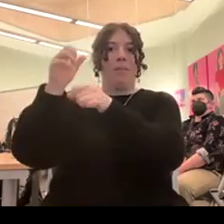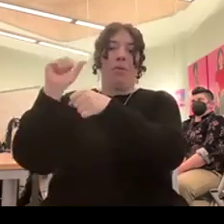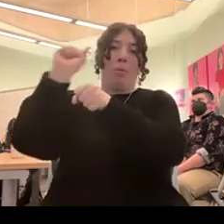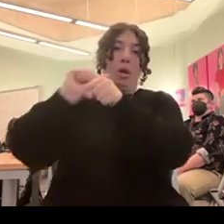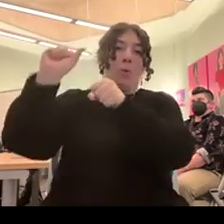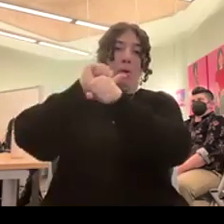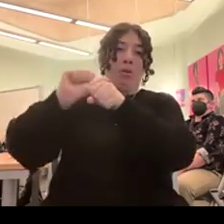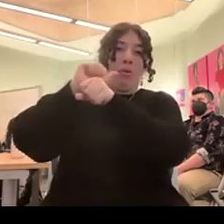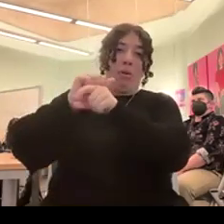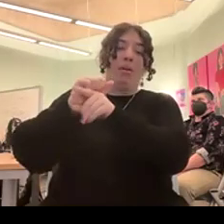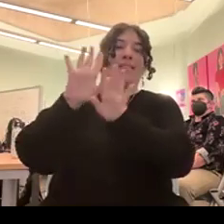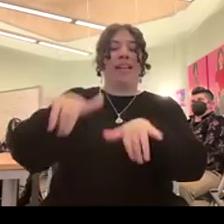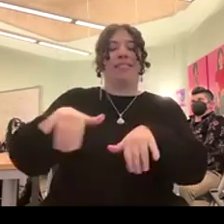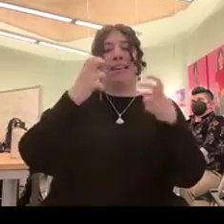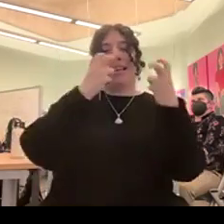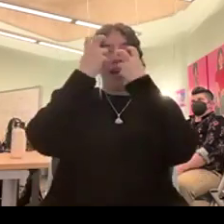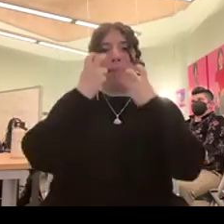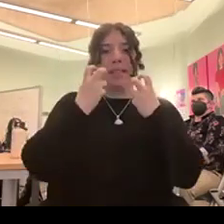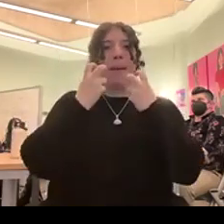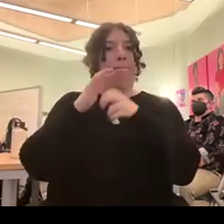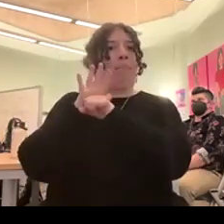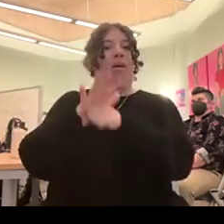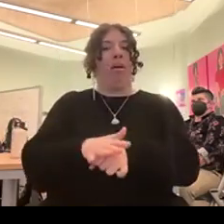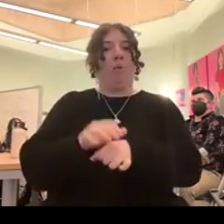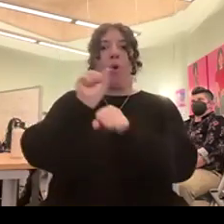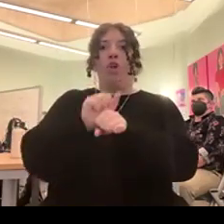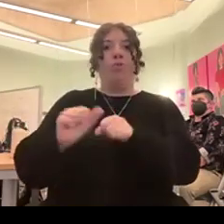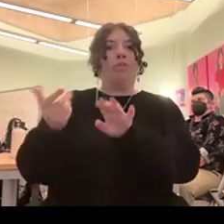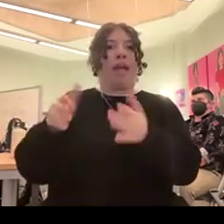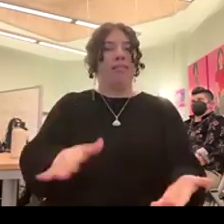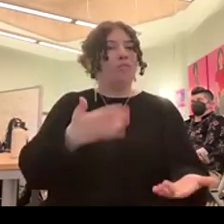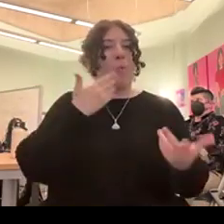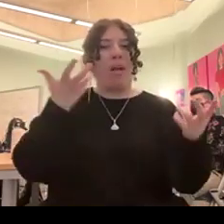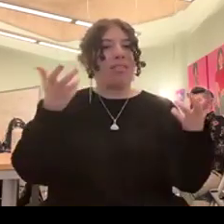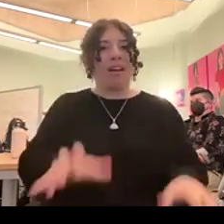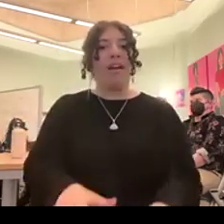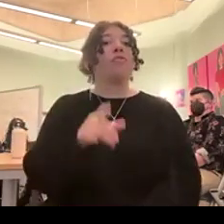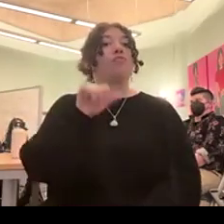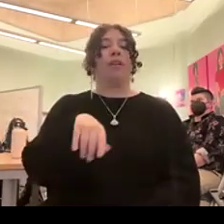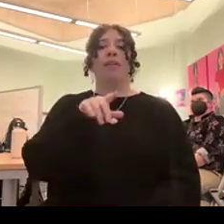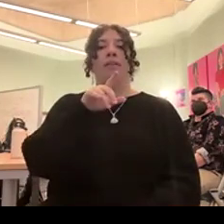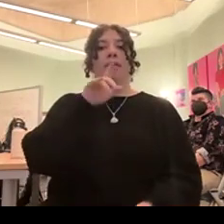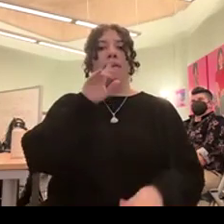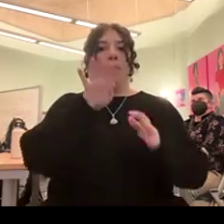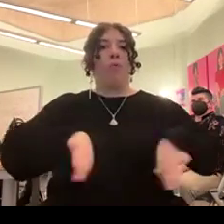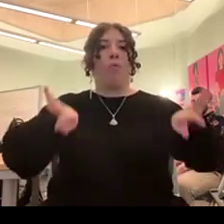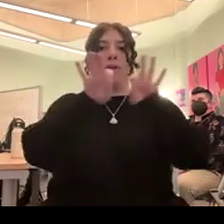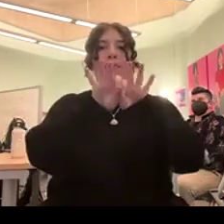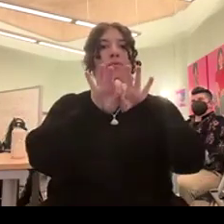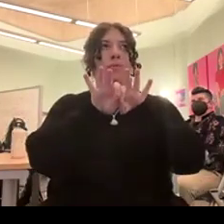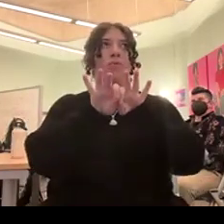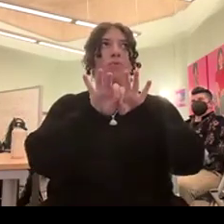going to work you to the core because that is what capitalism is. And so, I think it has been very